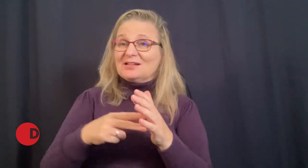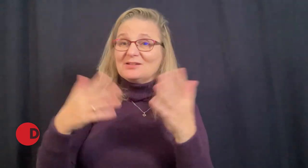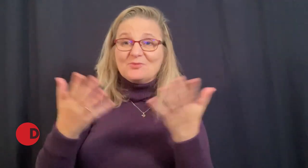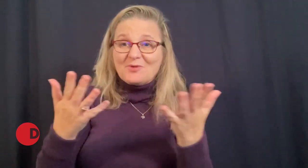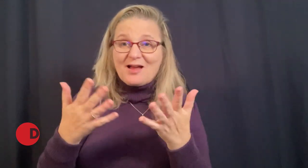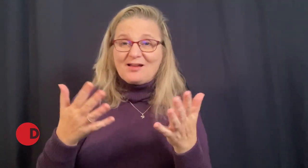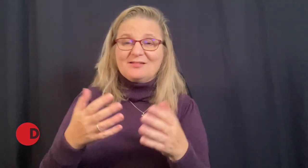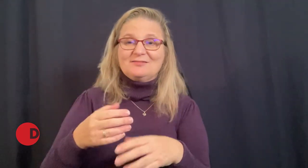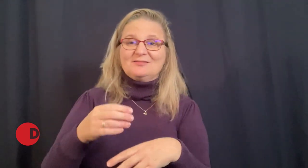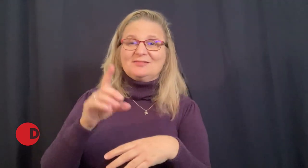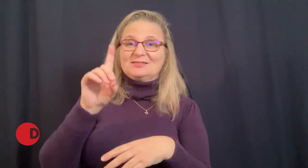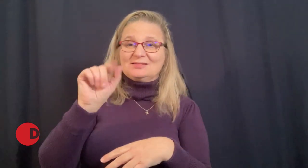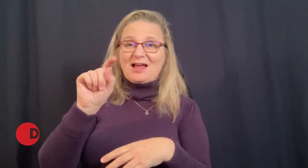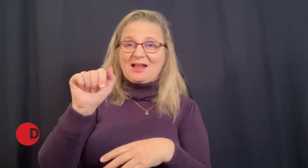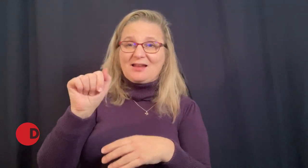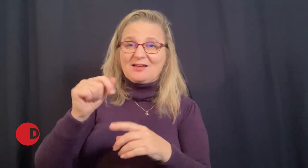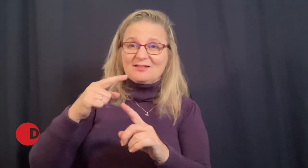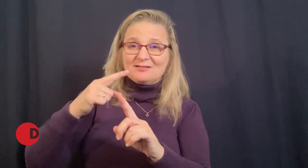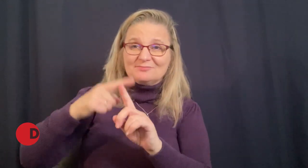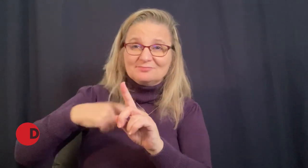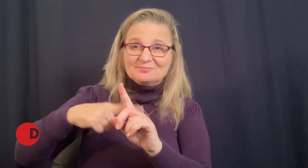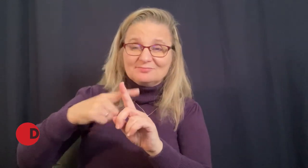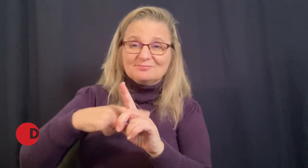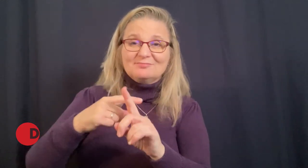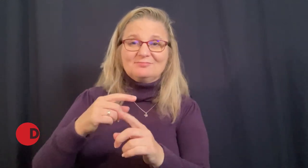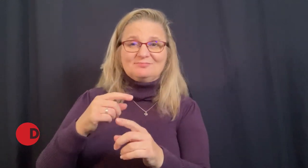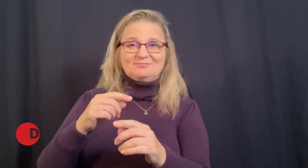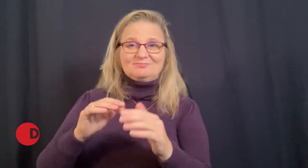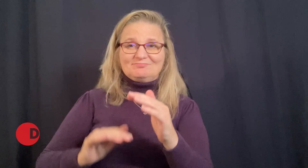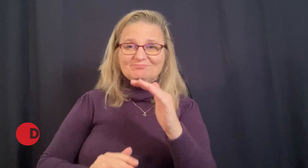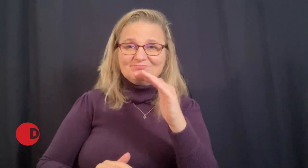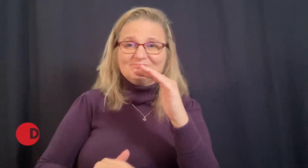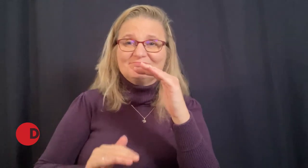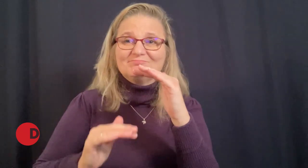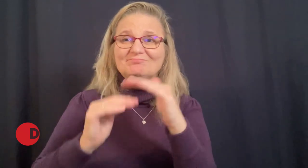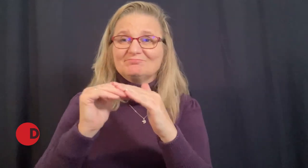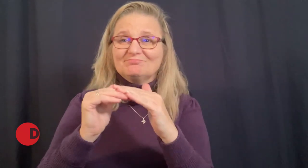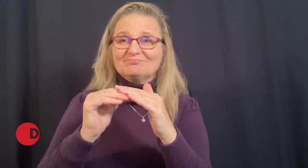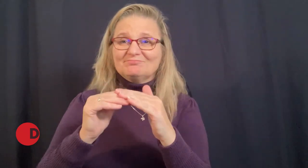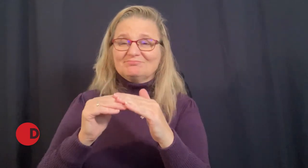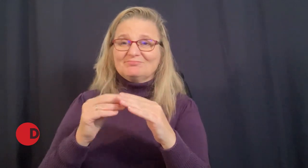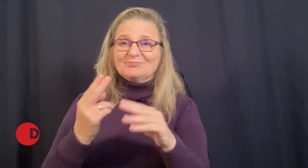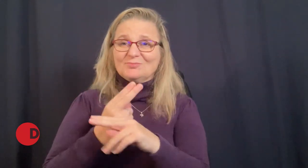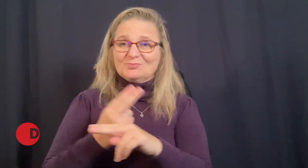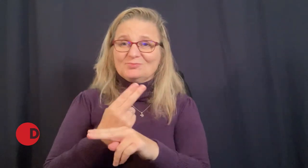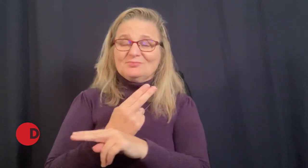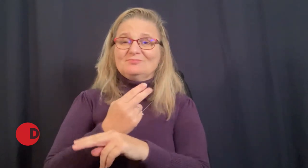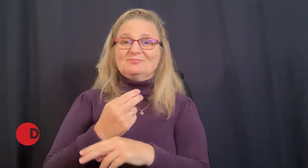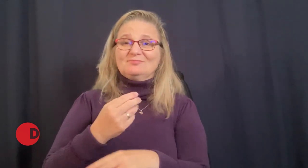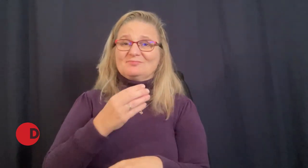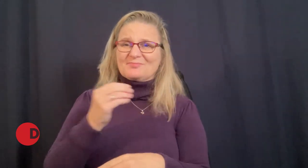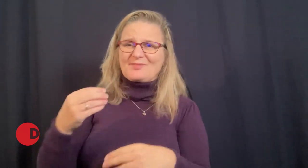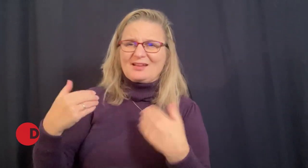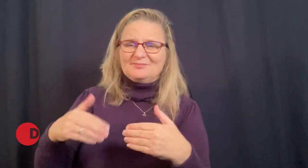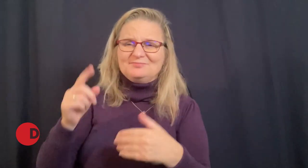exceeding usage limits on their Data plan, requiring